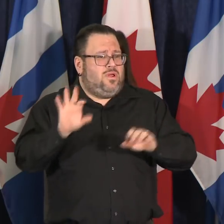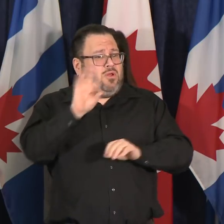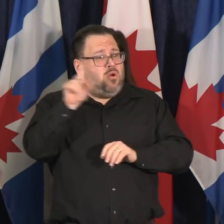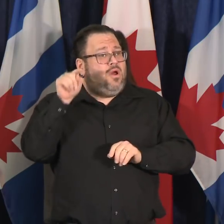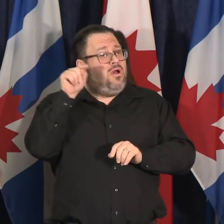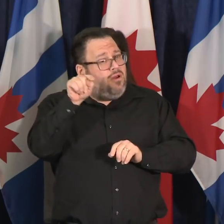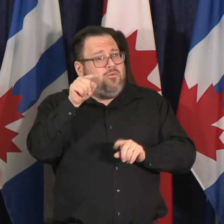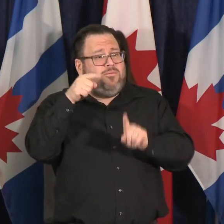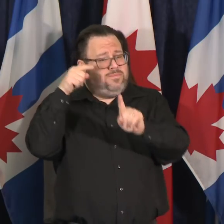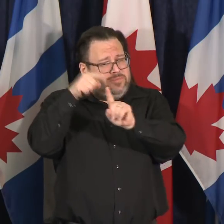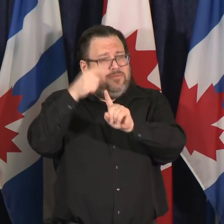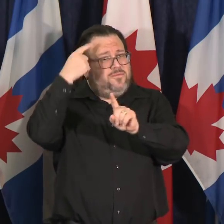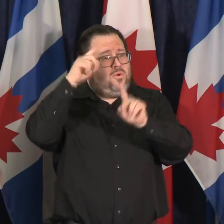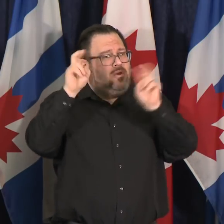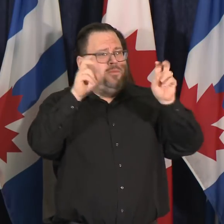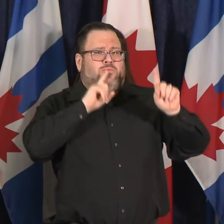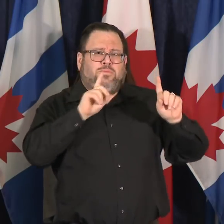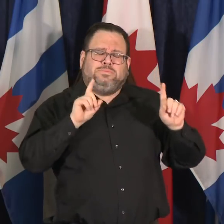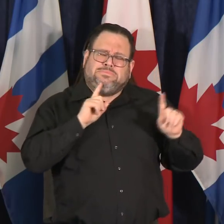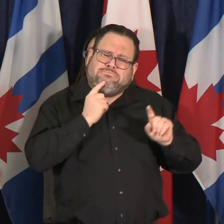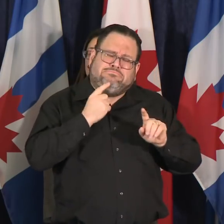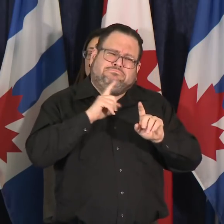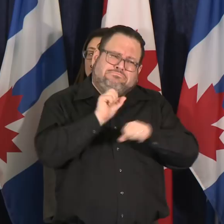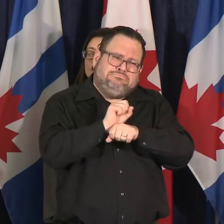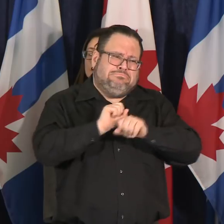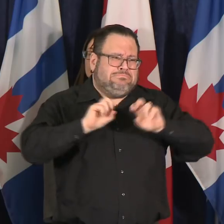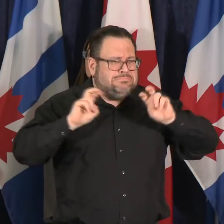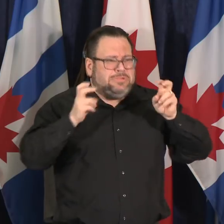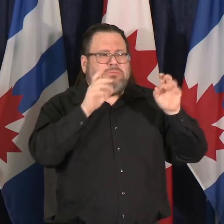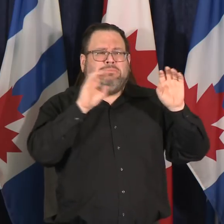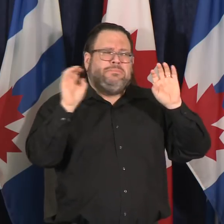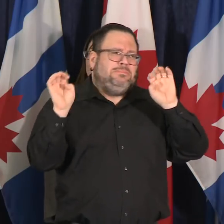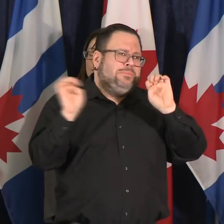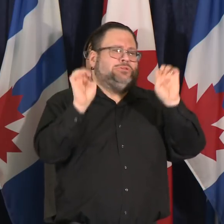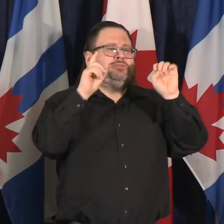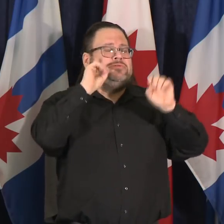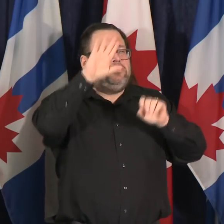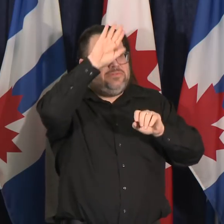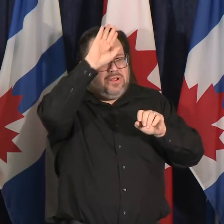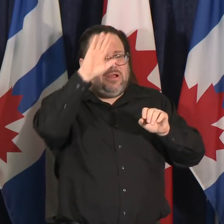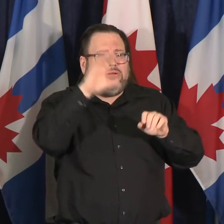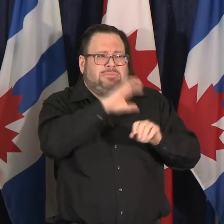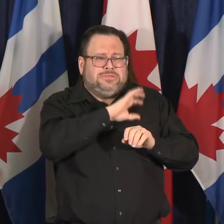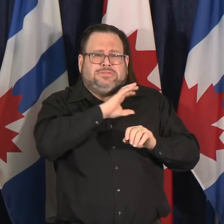police Toronto paramedics or Toronto Fire Services only I want to thank the